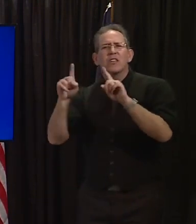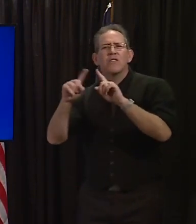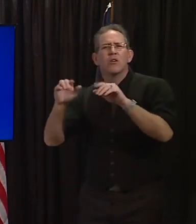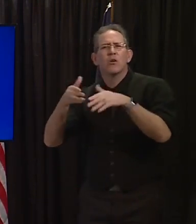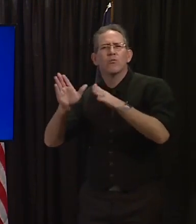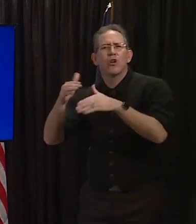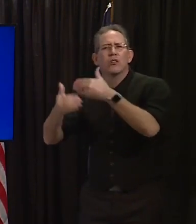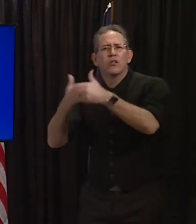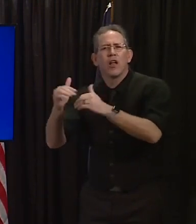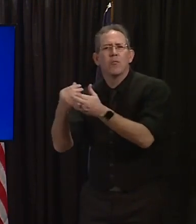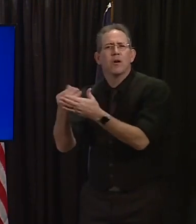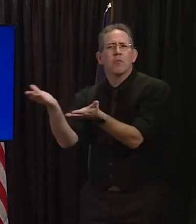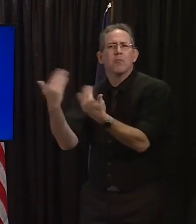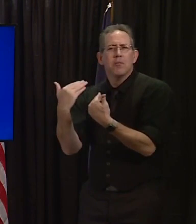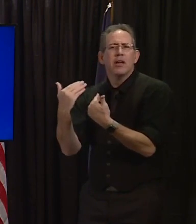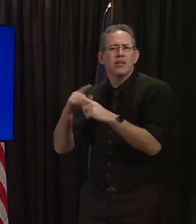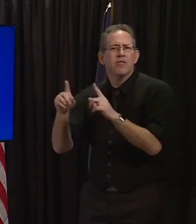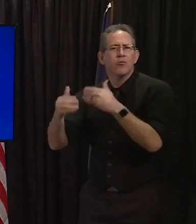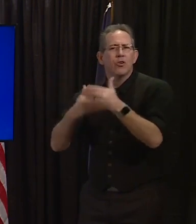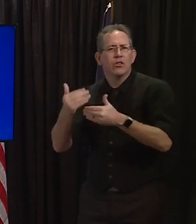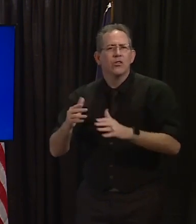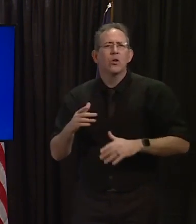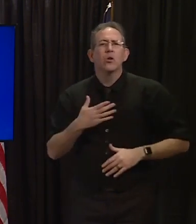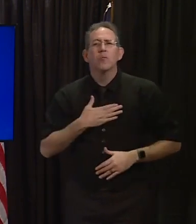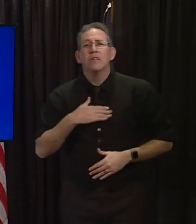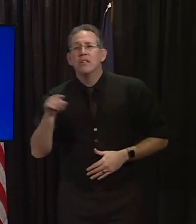their insurance company before going to the pharmacy to ensure that they are